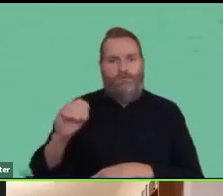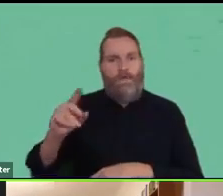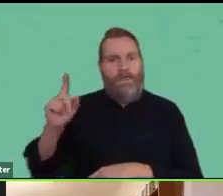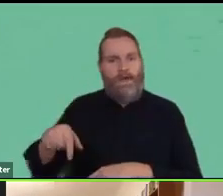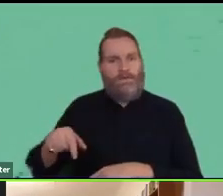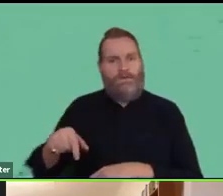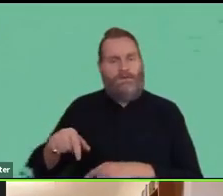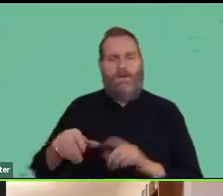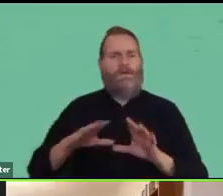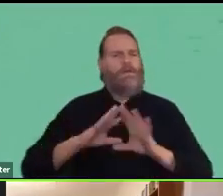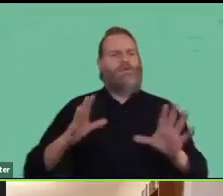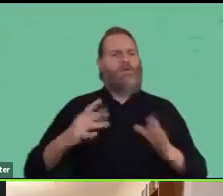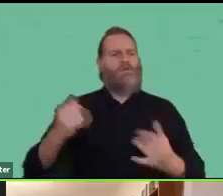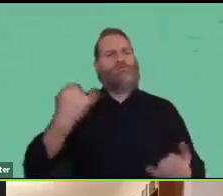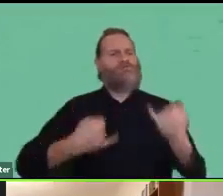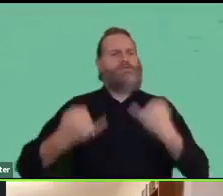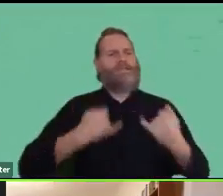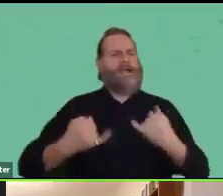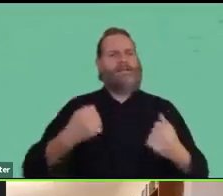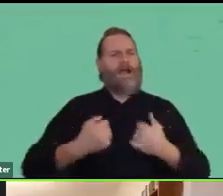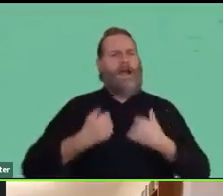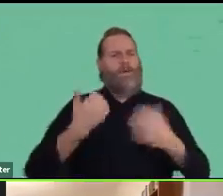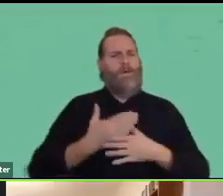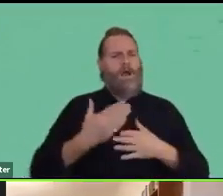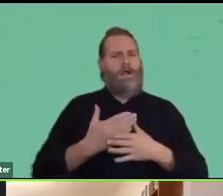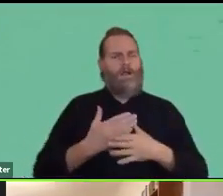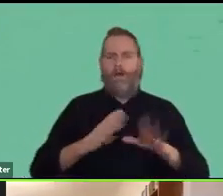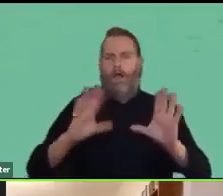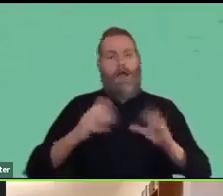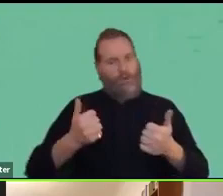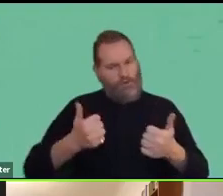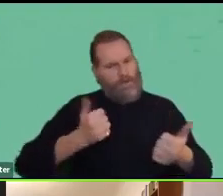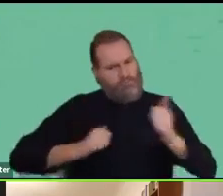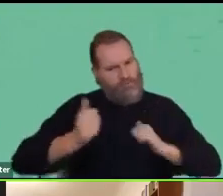is actually think that that is in itself a good start but Stephen does raise an important point